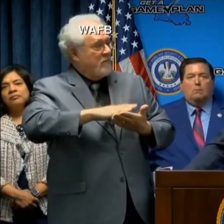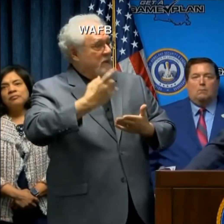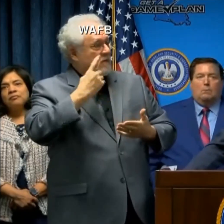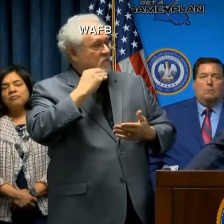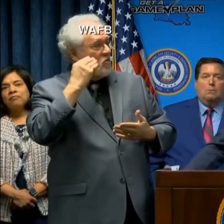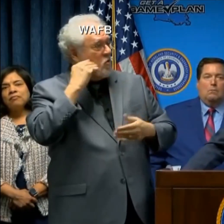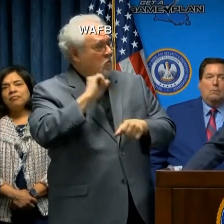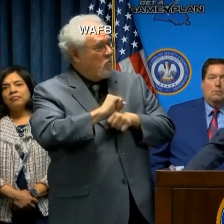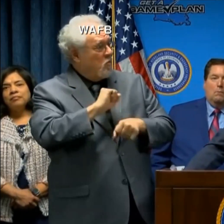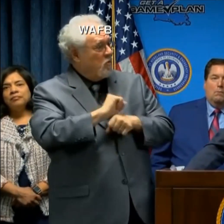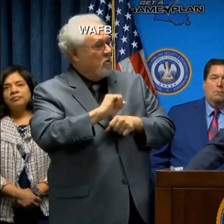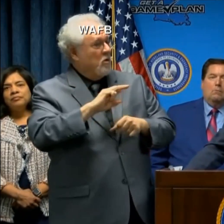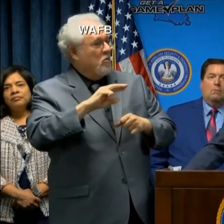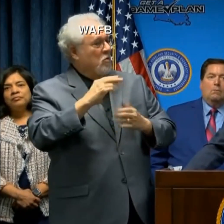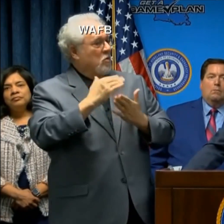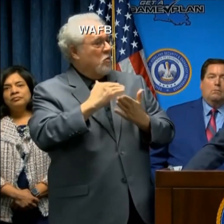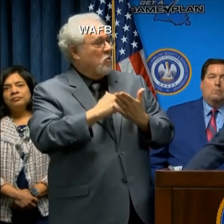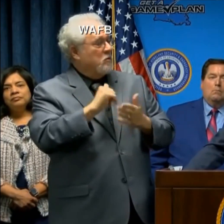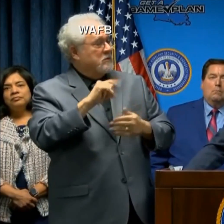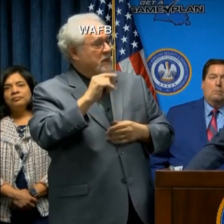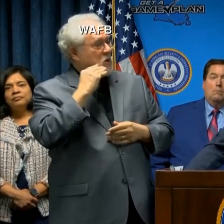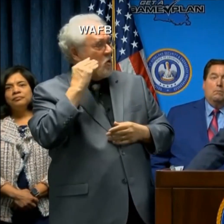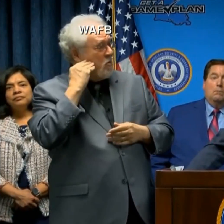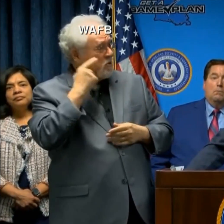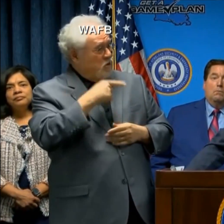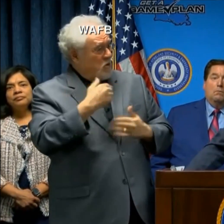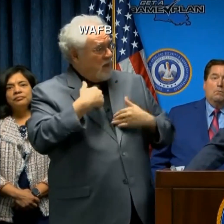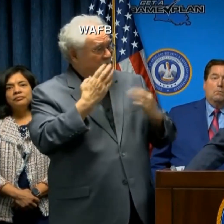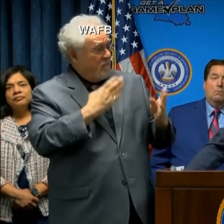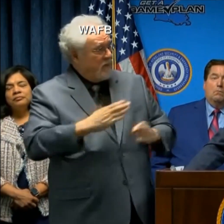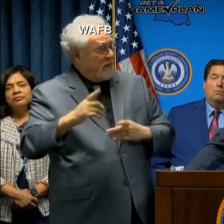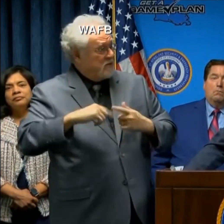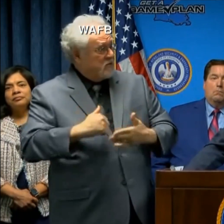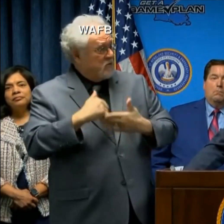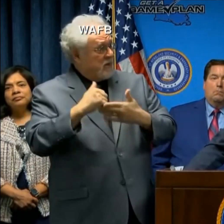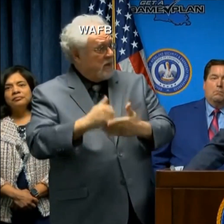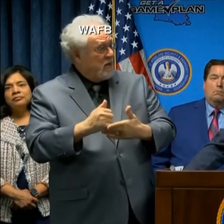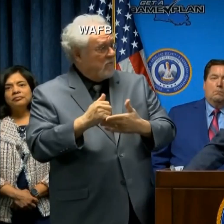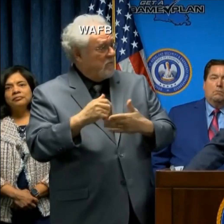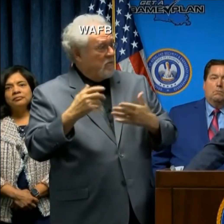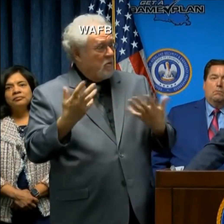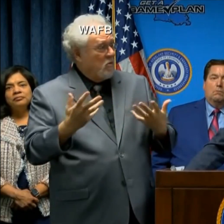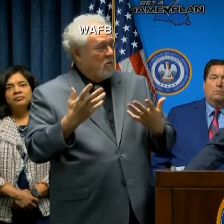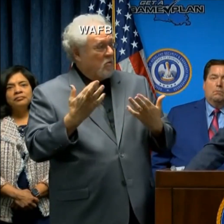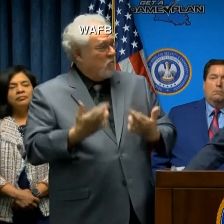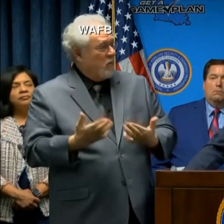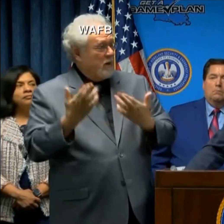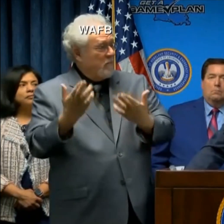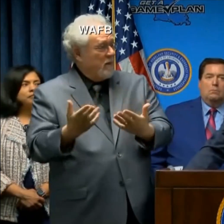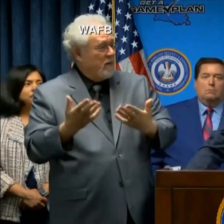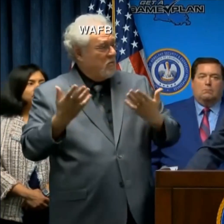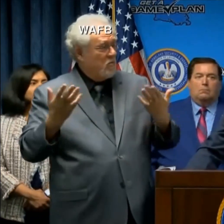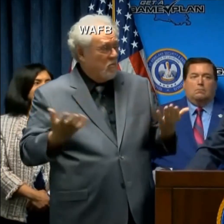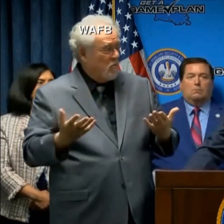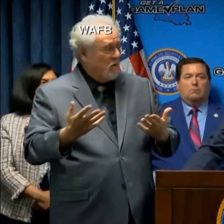the courses at home or y'all have any plans to assist them with that or what would you recommend kind of the university do for those students well